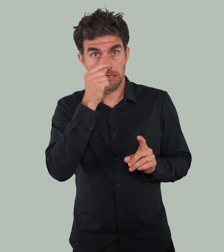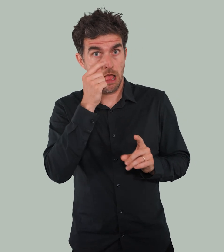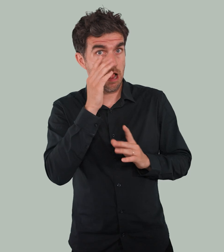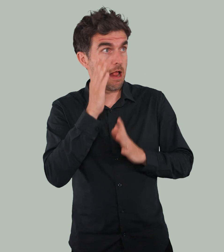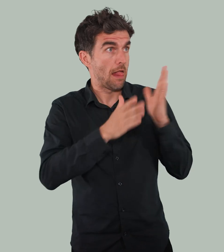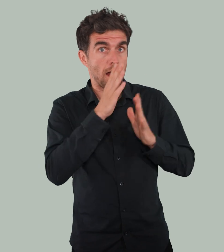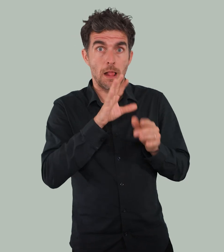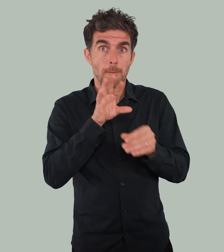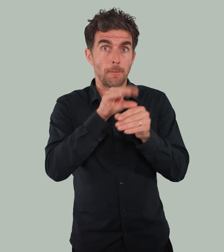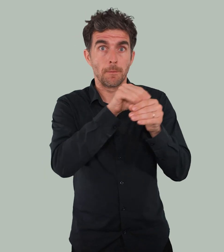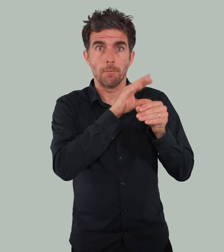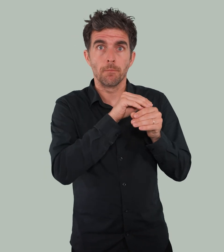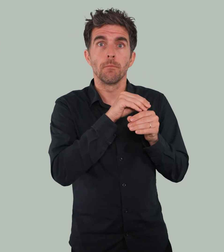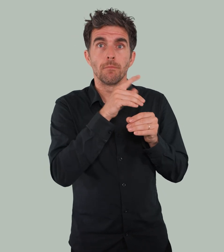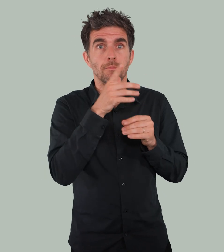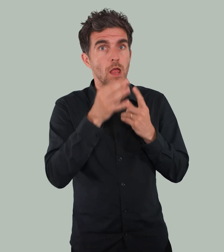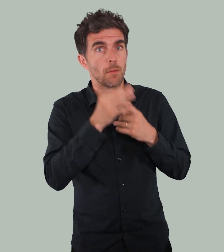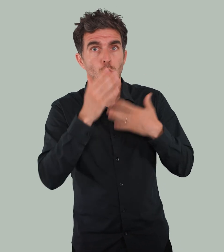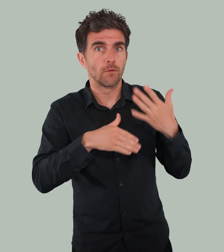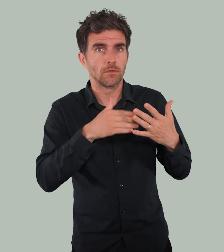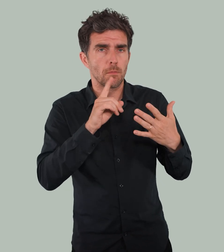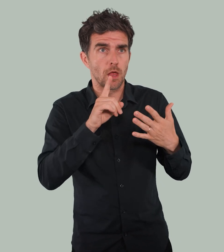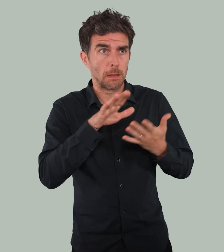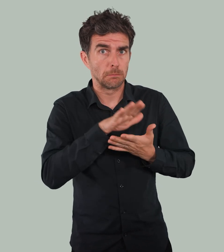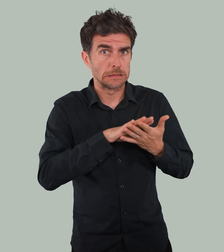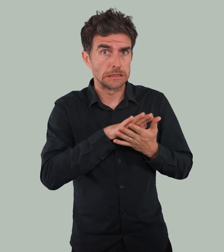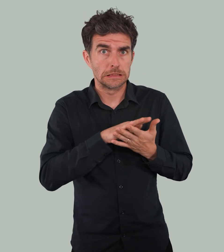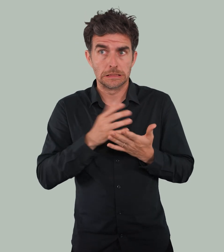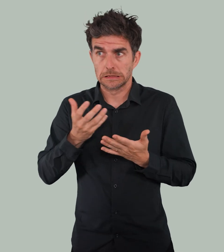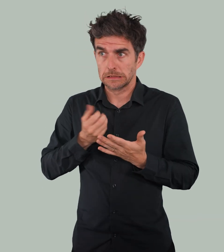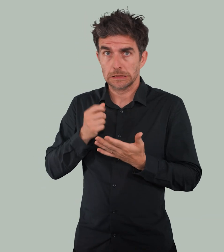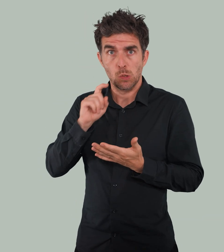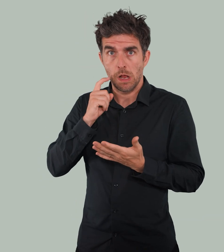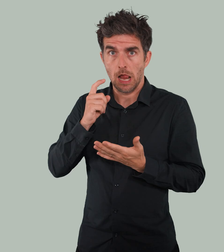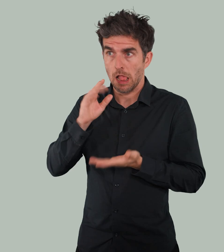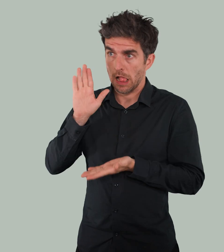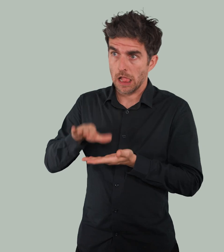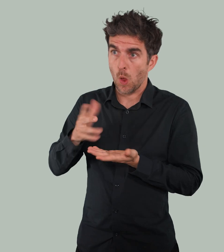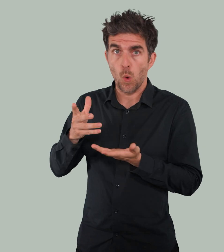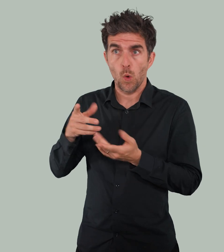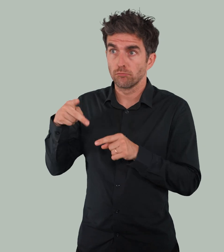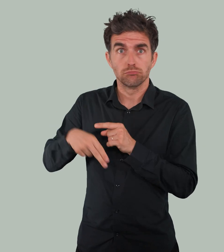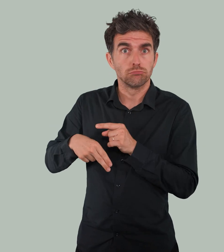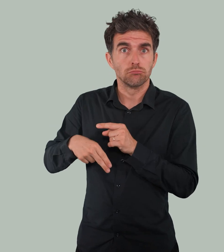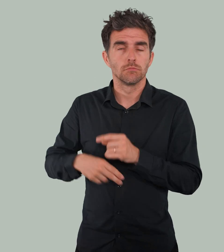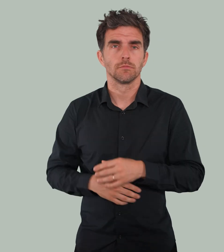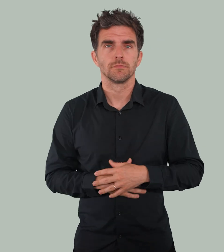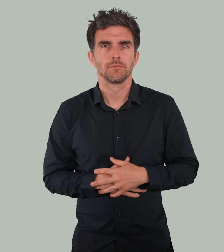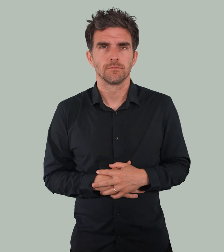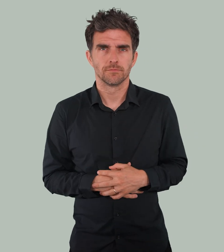participation or improvement could be associated with a reduction or loss of PIP.